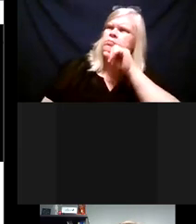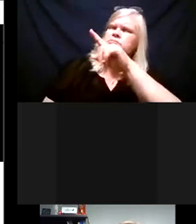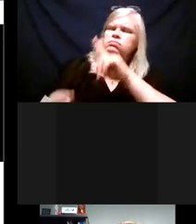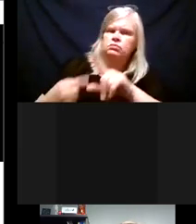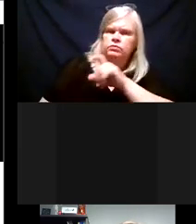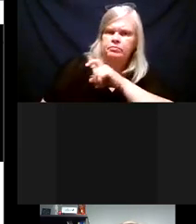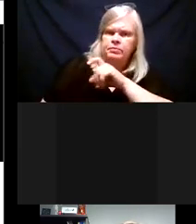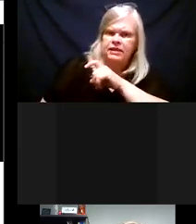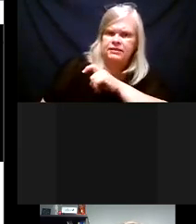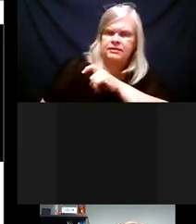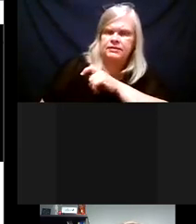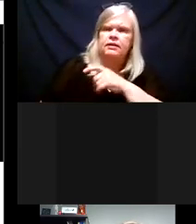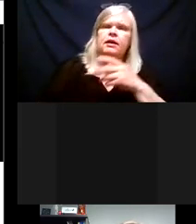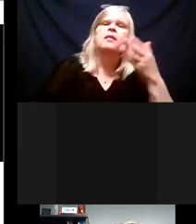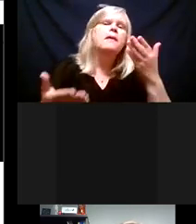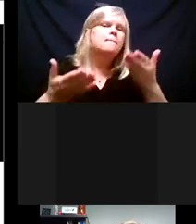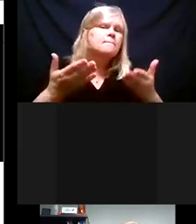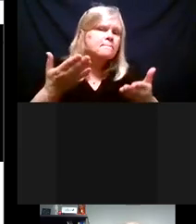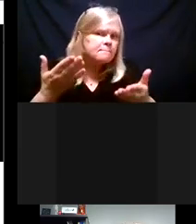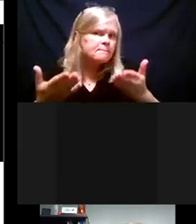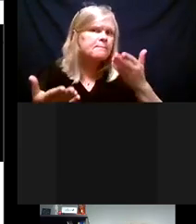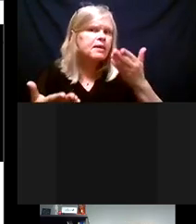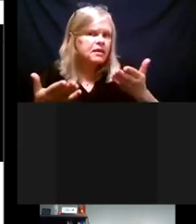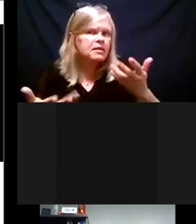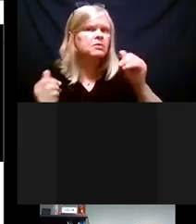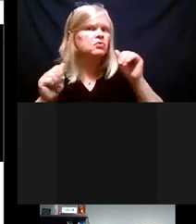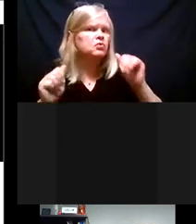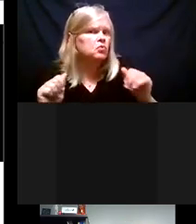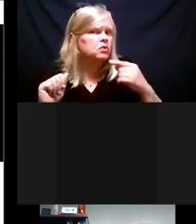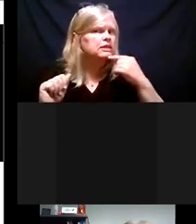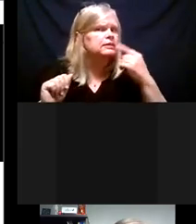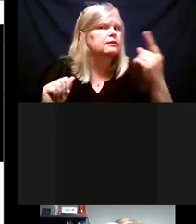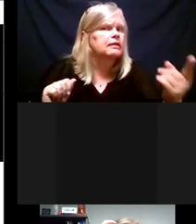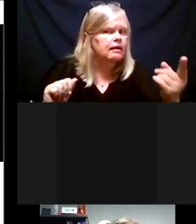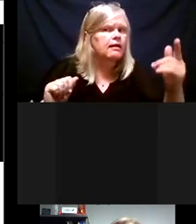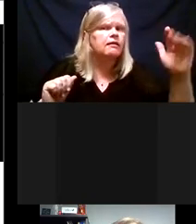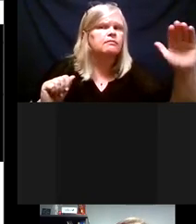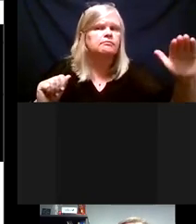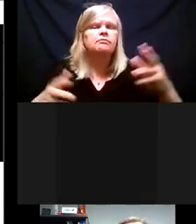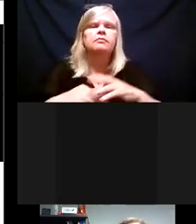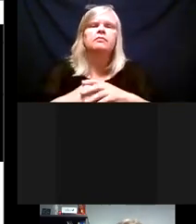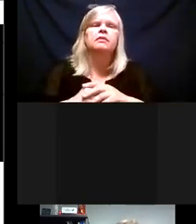THAT MIGHT BE APPROPRIATE. BUT, YOU KNOW, AND YOU ALL KNOW